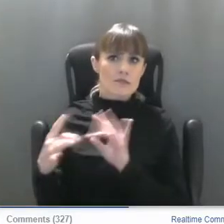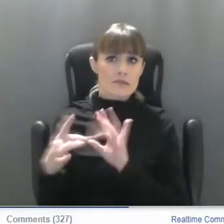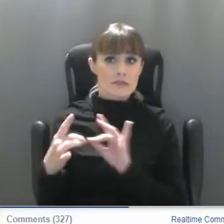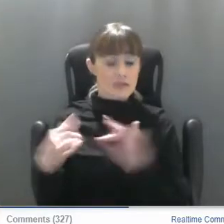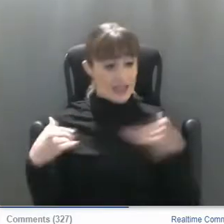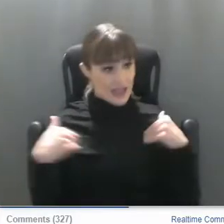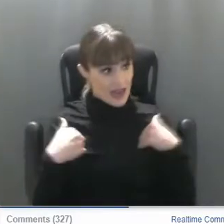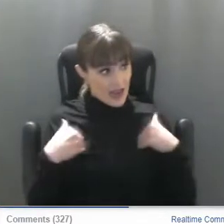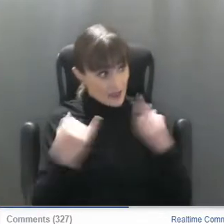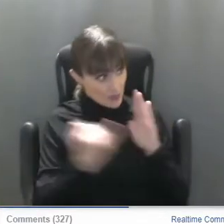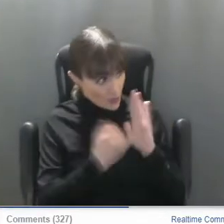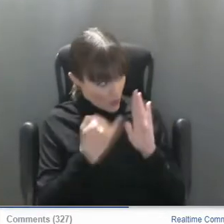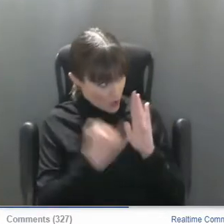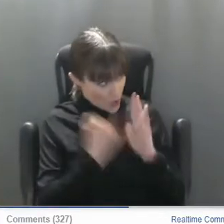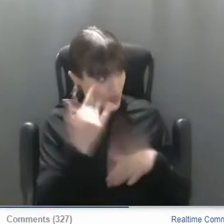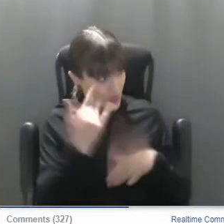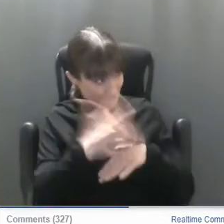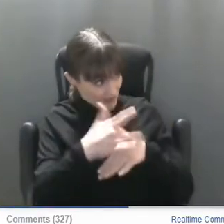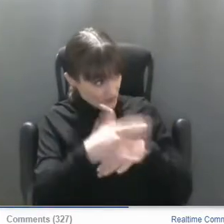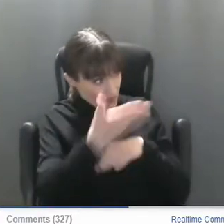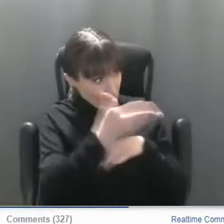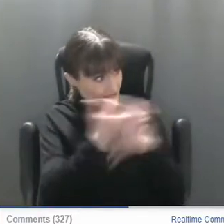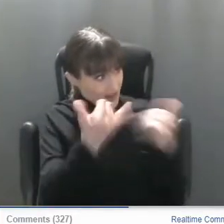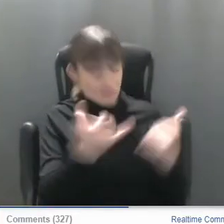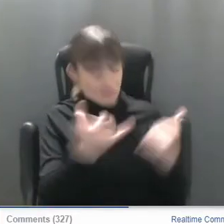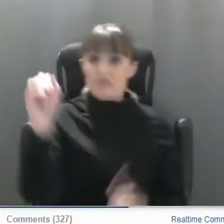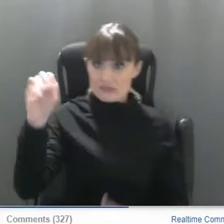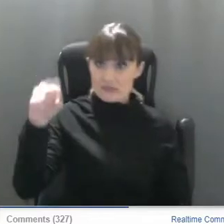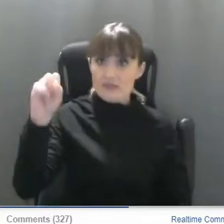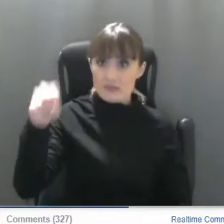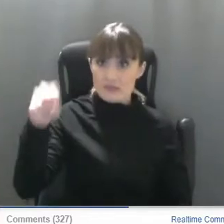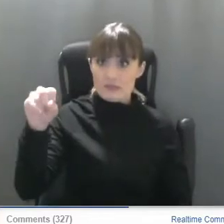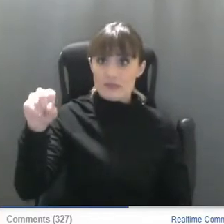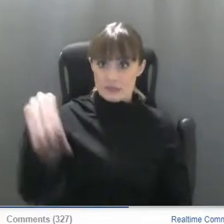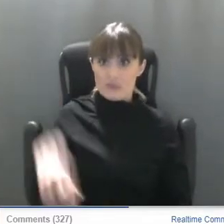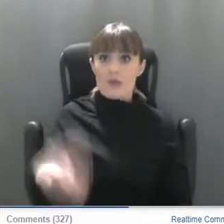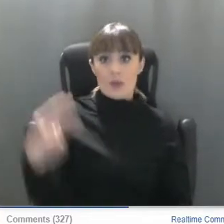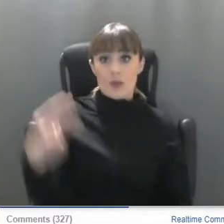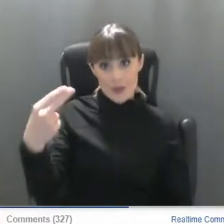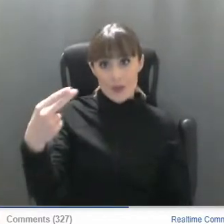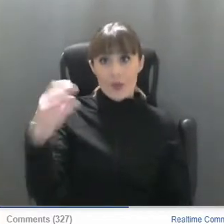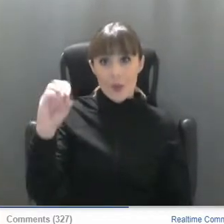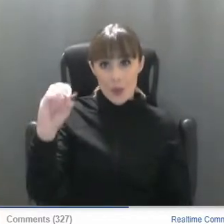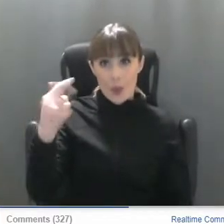Robby, yes they are. You can go to hoglezoo.org.